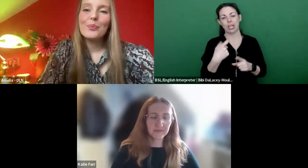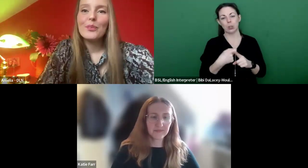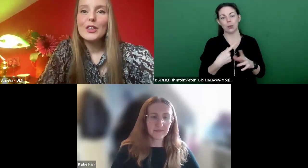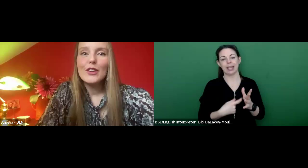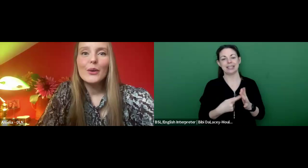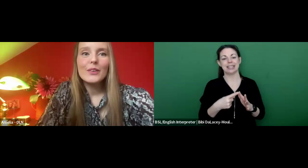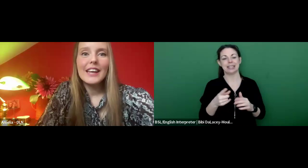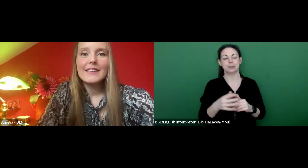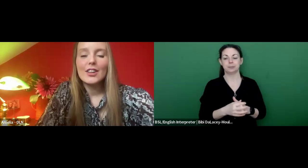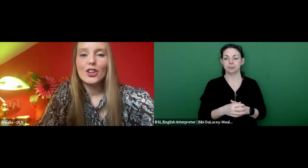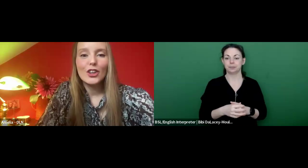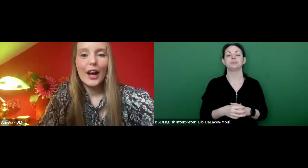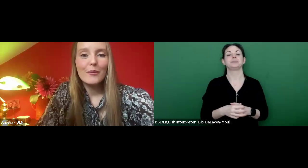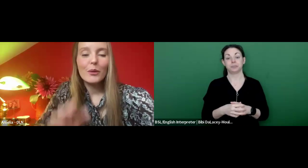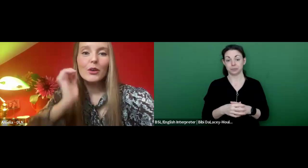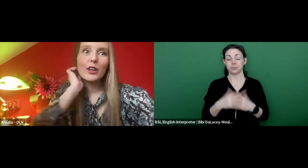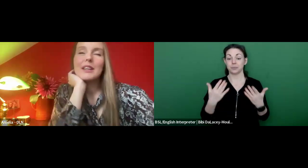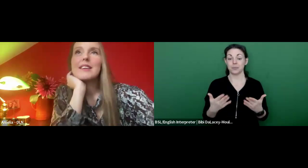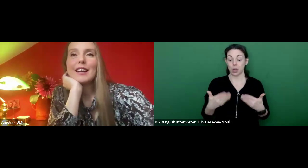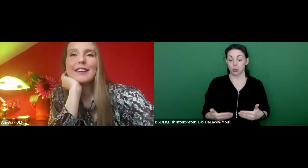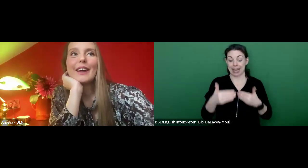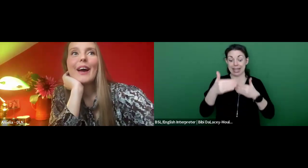Amelia: So today's session we're gonna be discussing